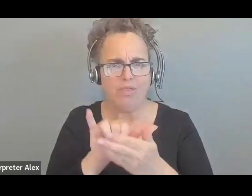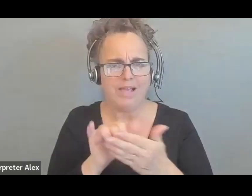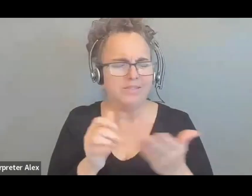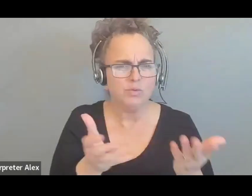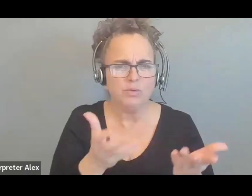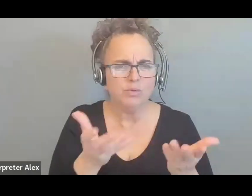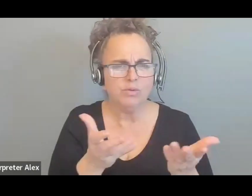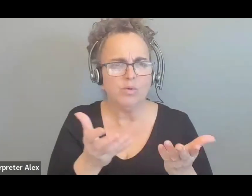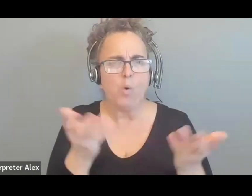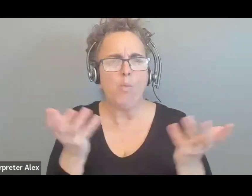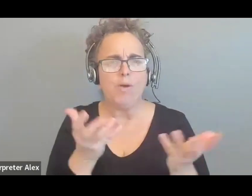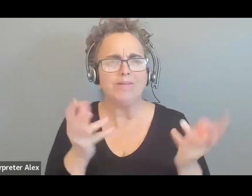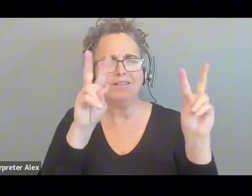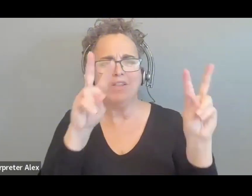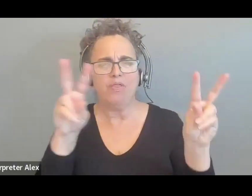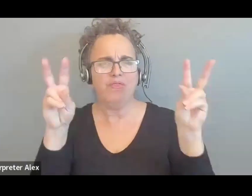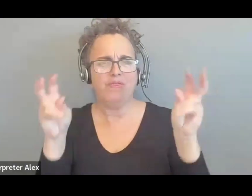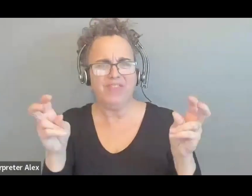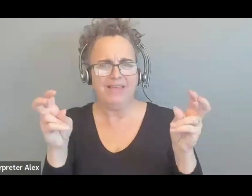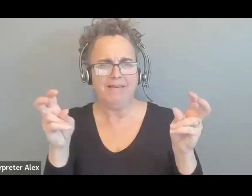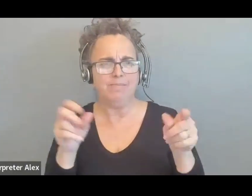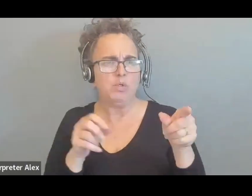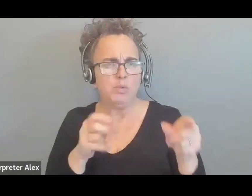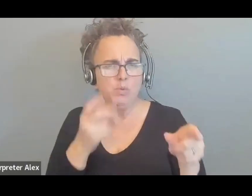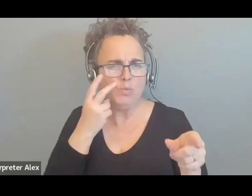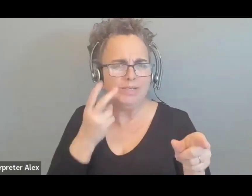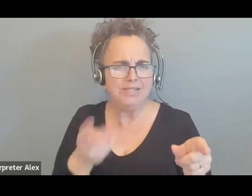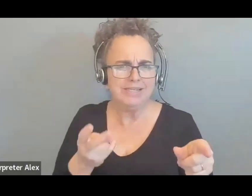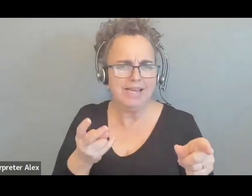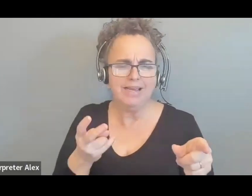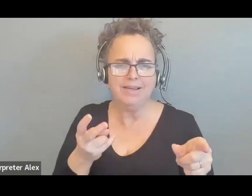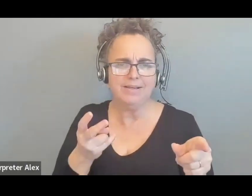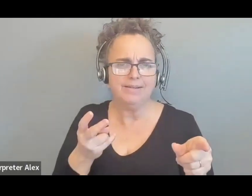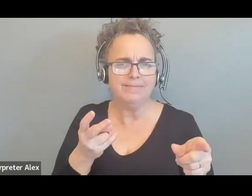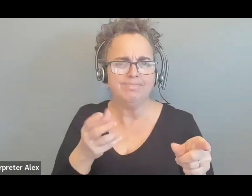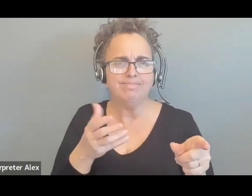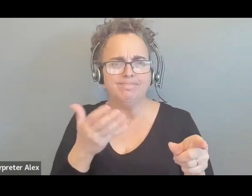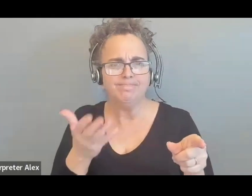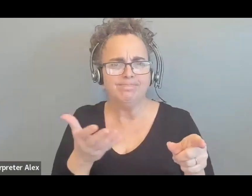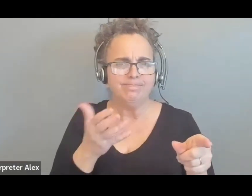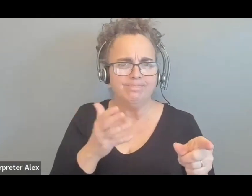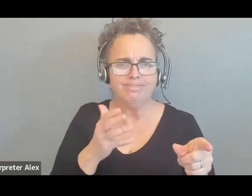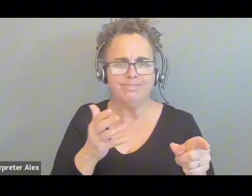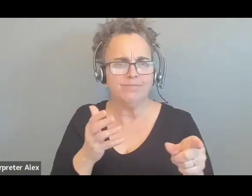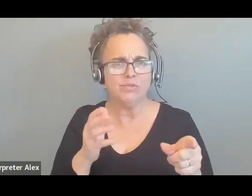What did the, what's the theme that you are seeing within, you know, the accelerator